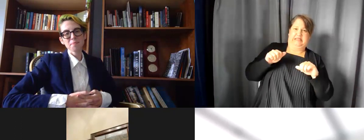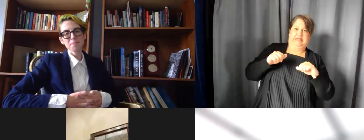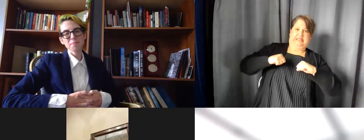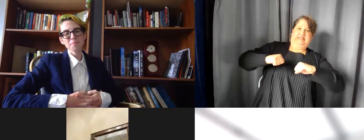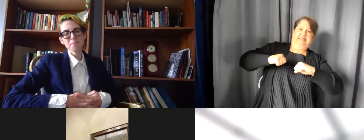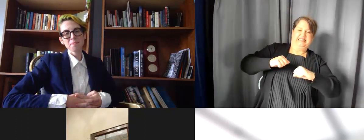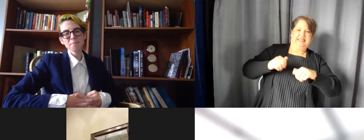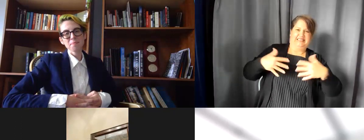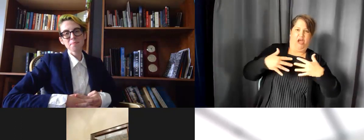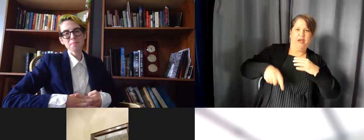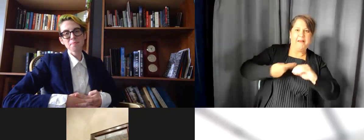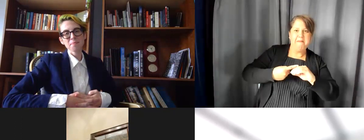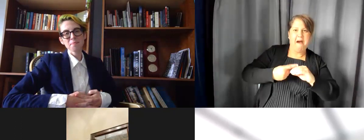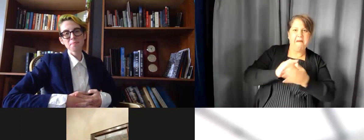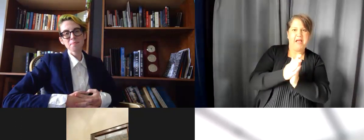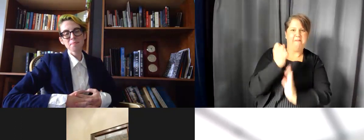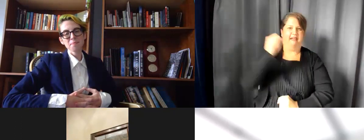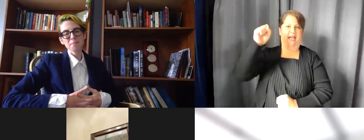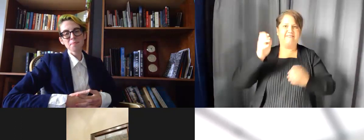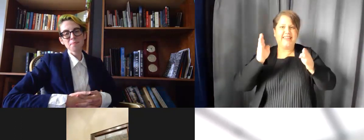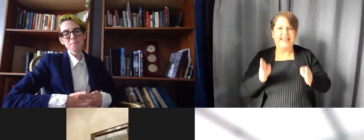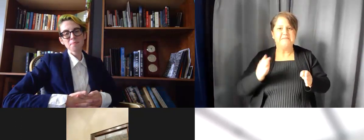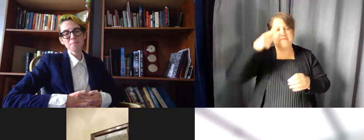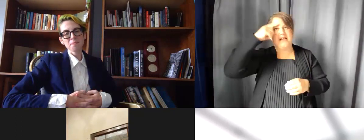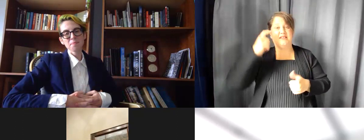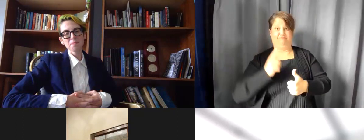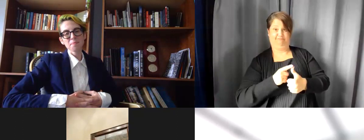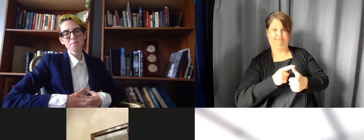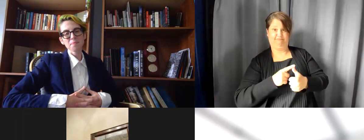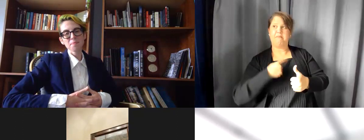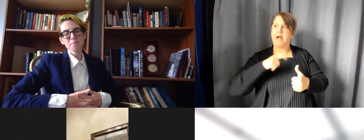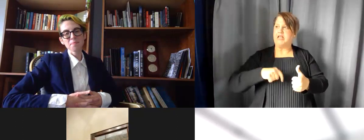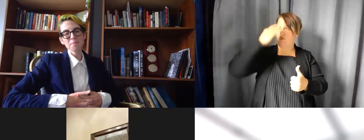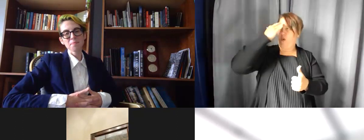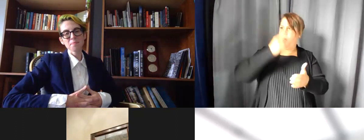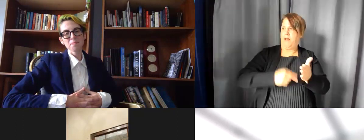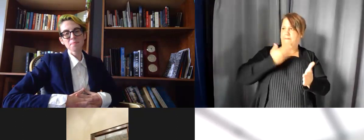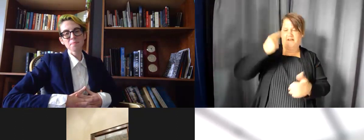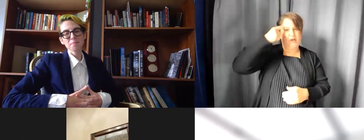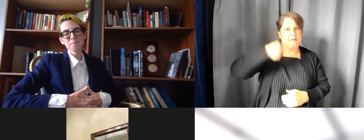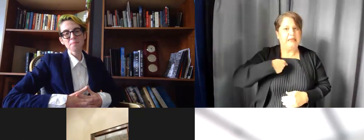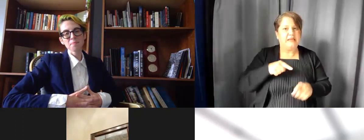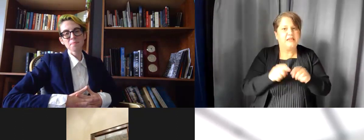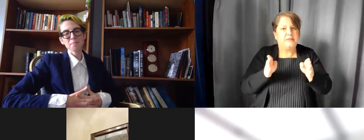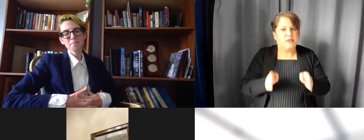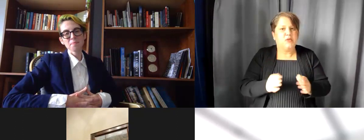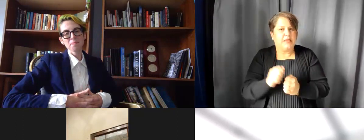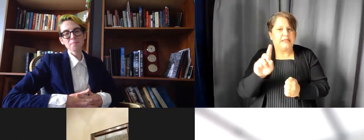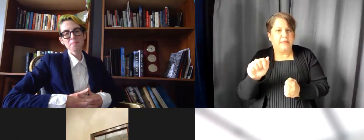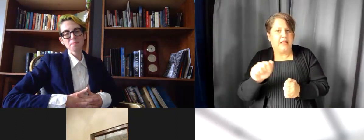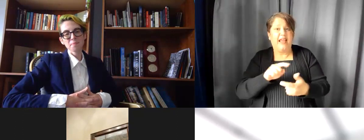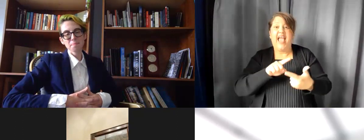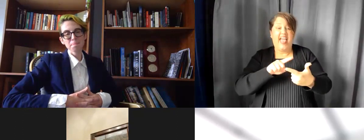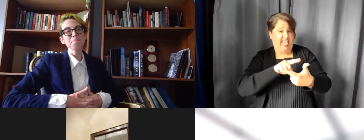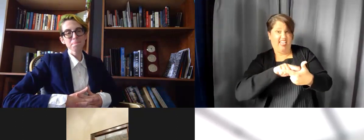Jordan Radford: not. Only do you have to know what's best for you as a person with a disability. You have to be willing to screen it in people's faces